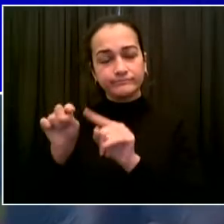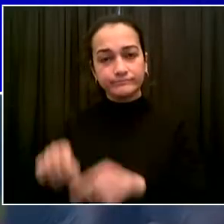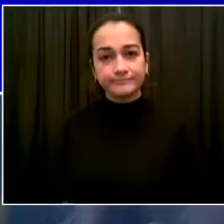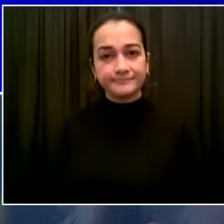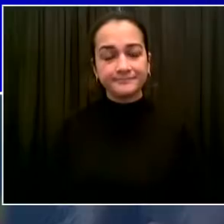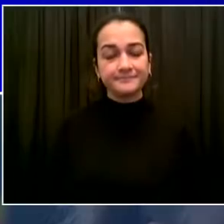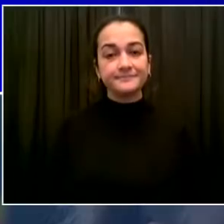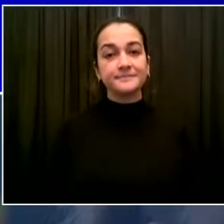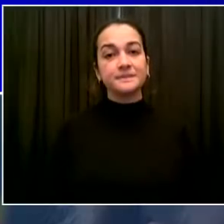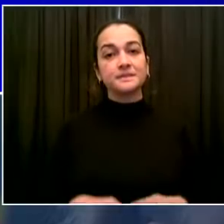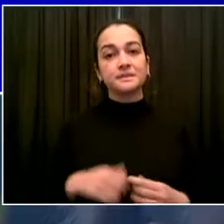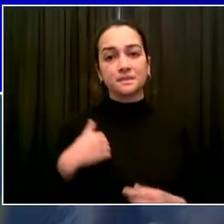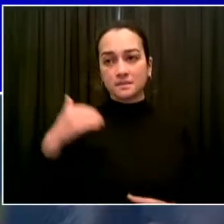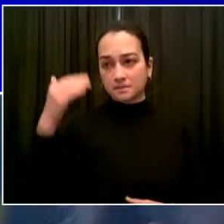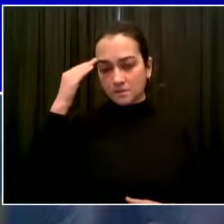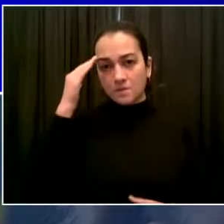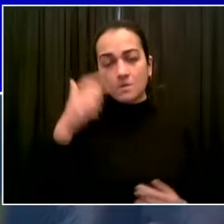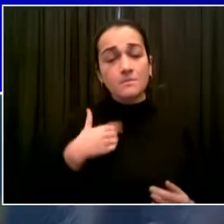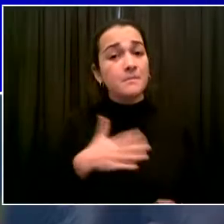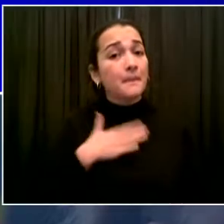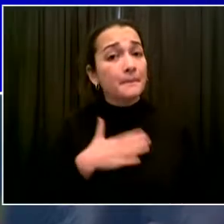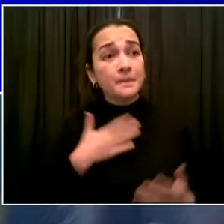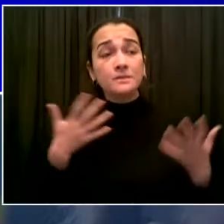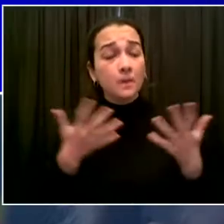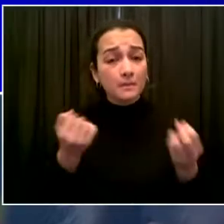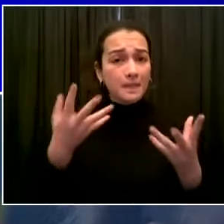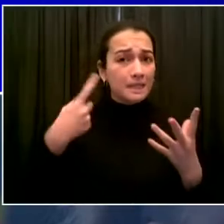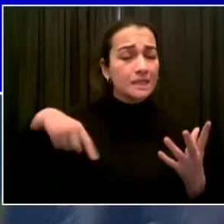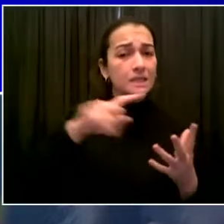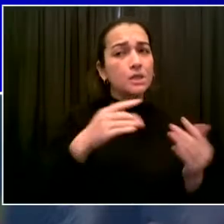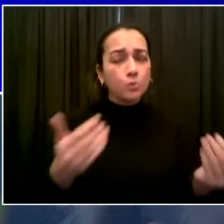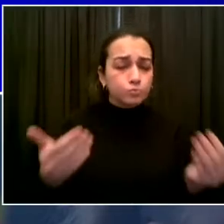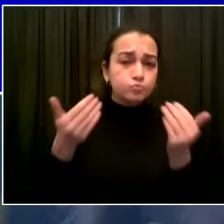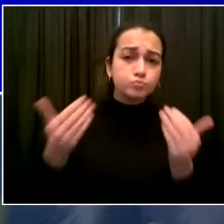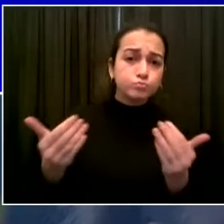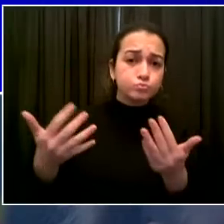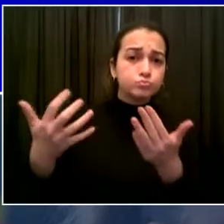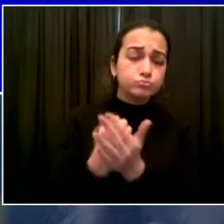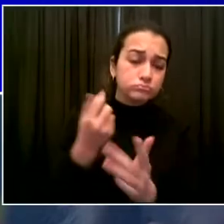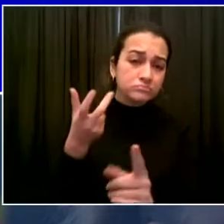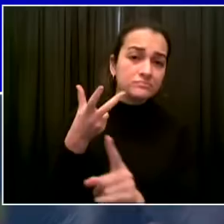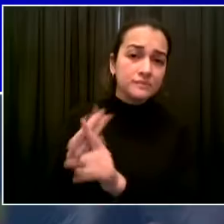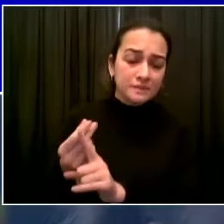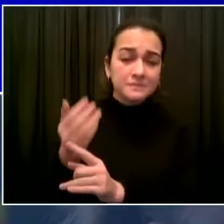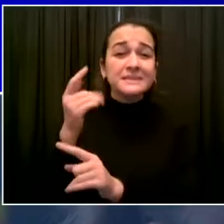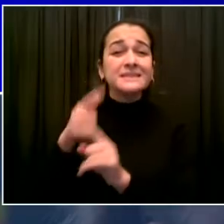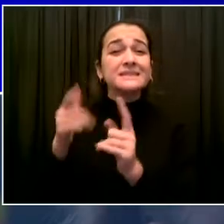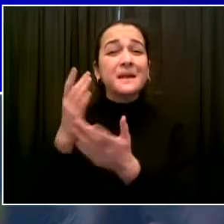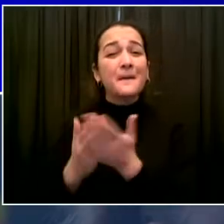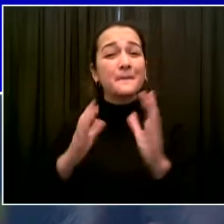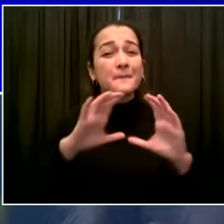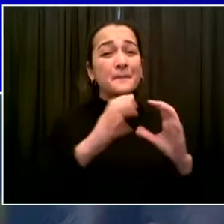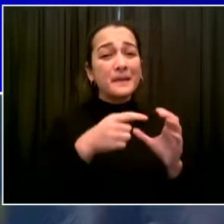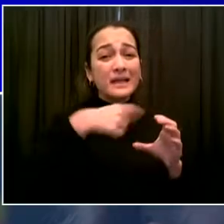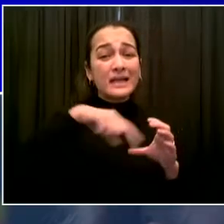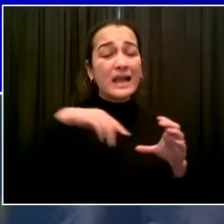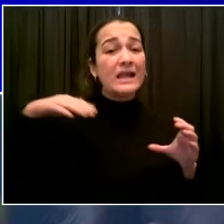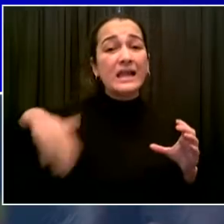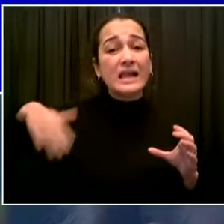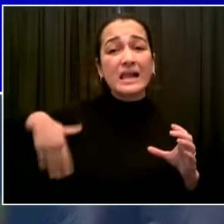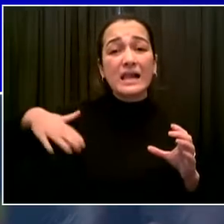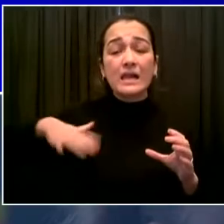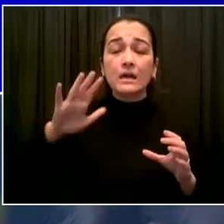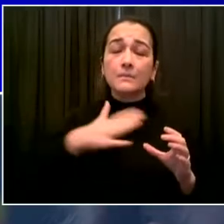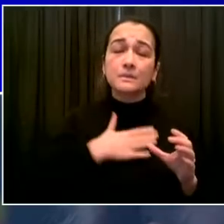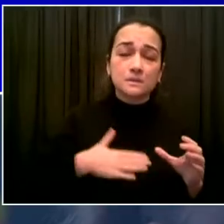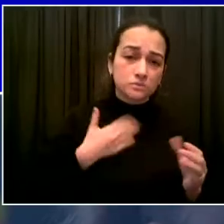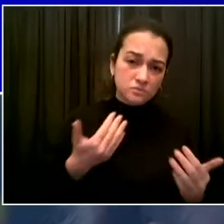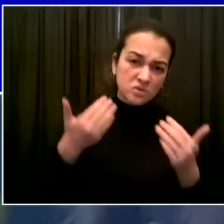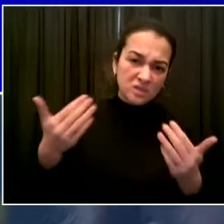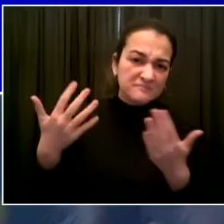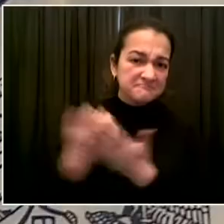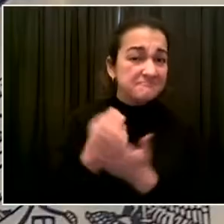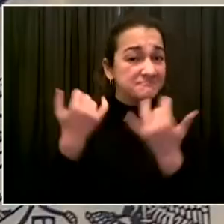TOOLS TO FIGHT